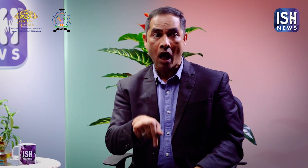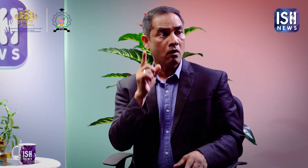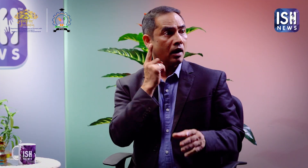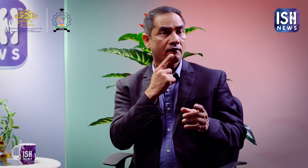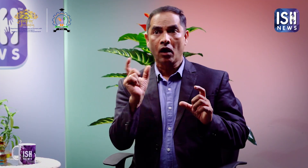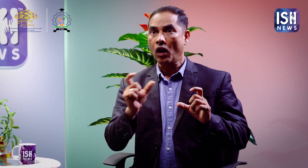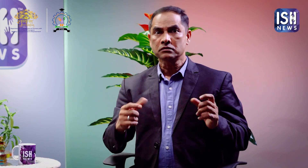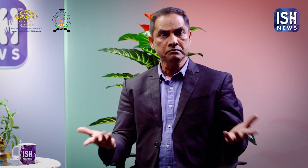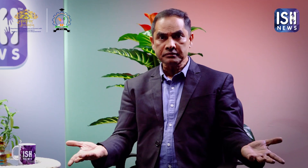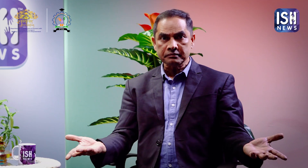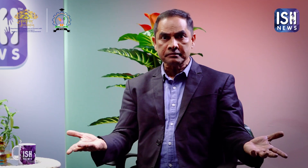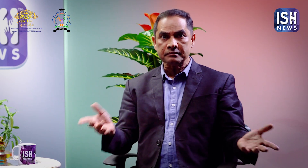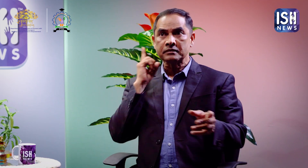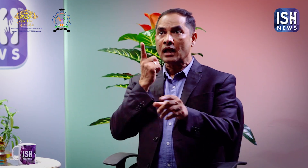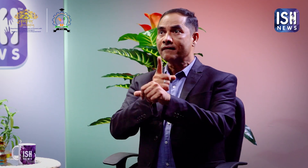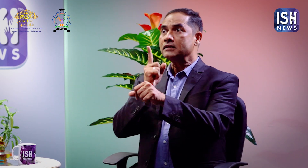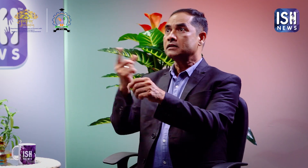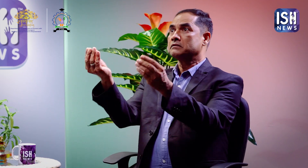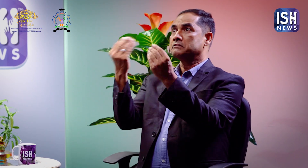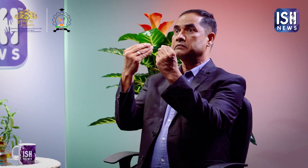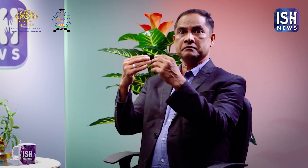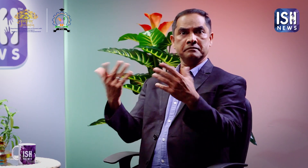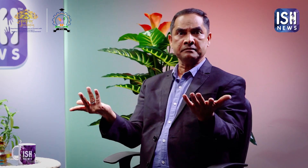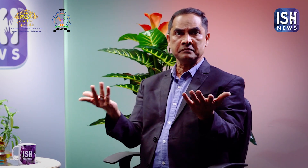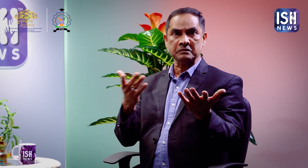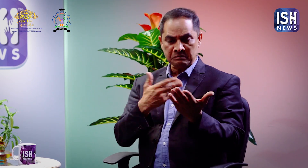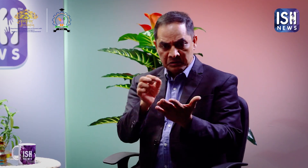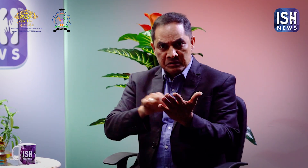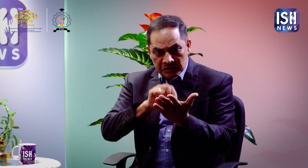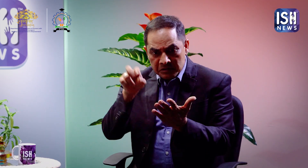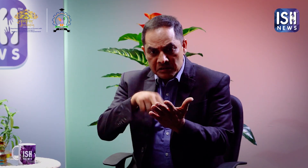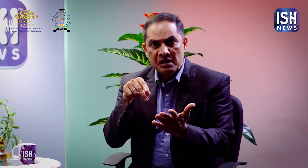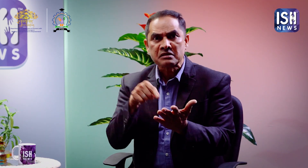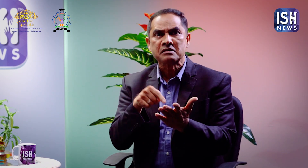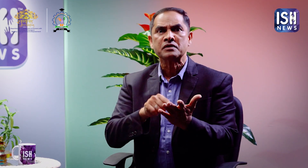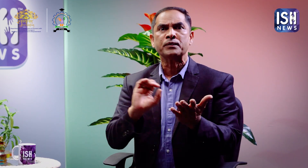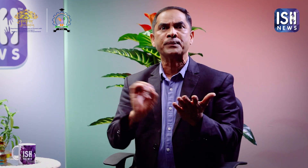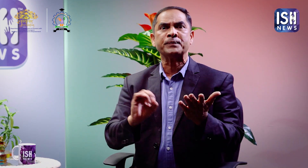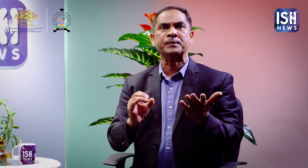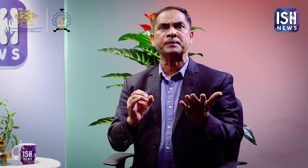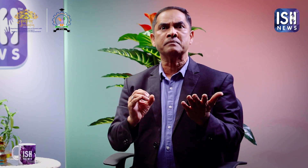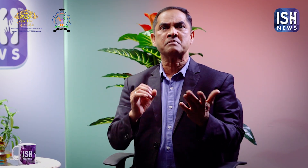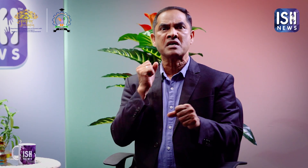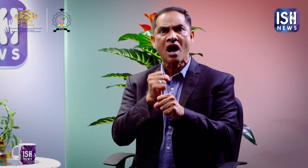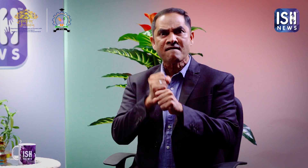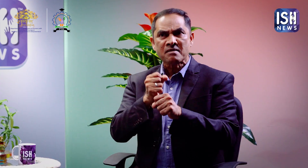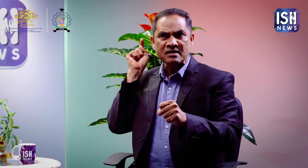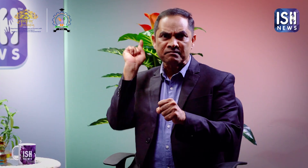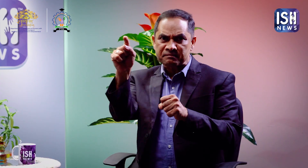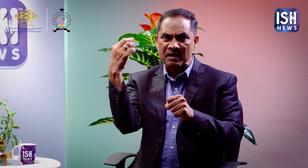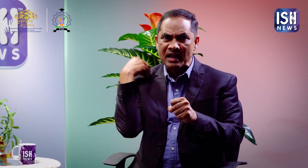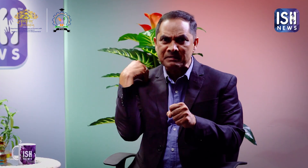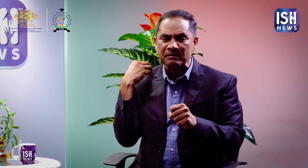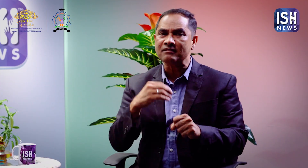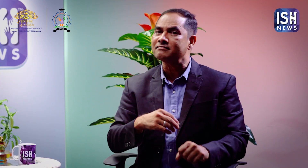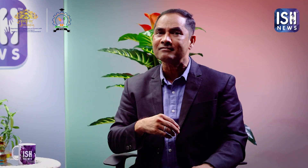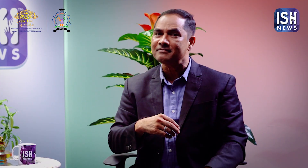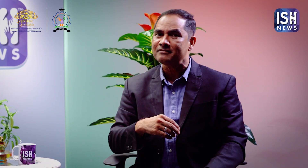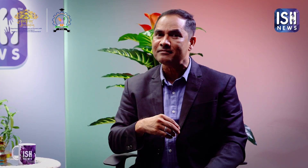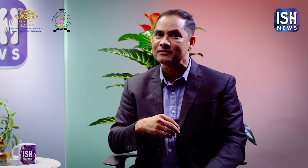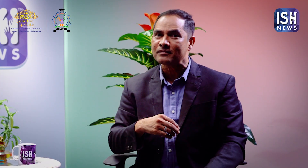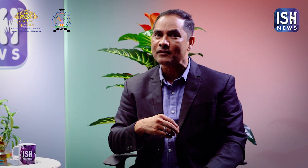With lack of colleges for the Deaf, a shortage of Deaf teachers, and rising illiteracy rates, blaming the government alone is not productive.